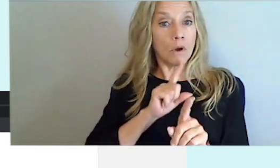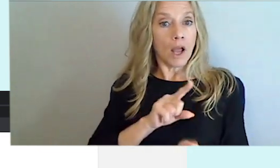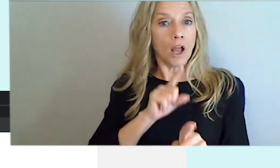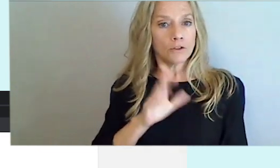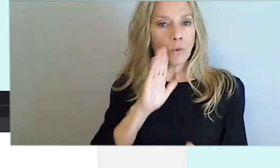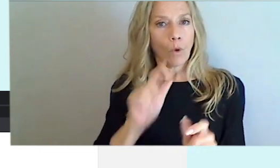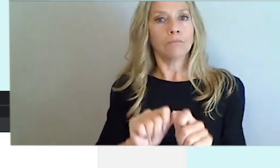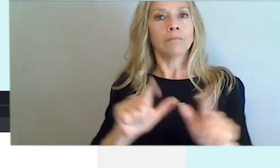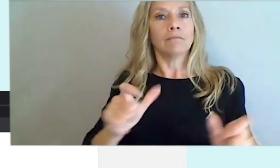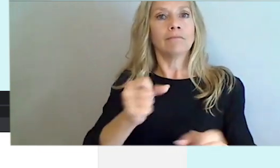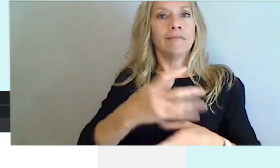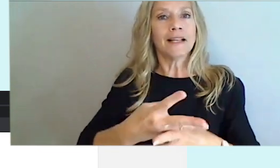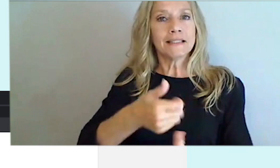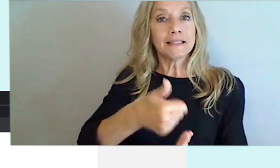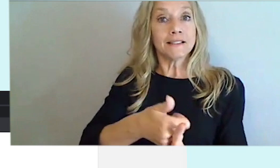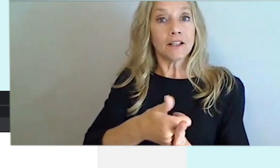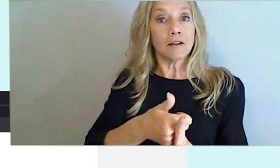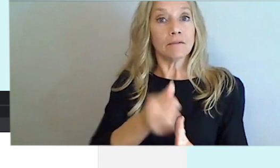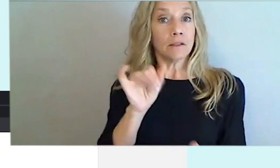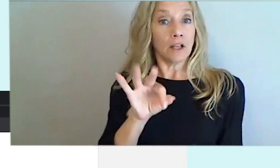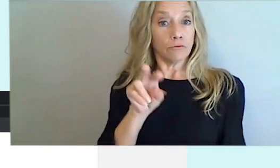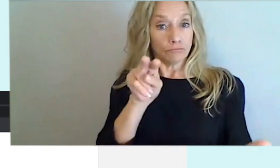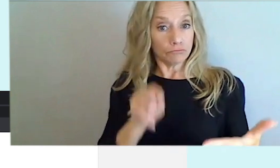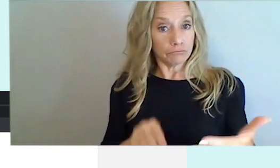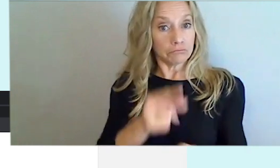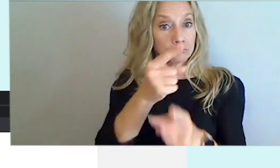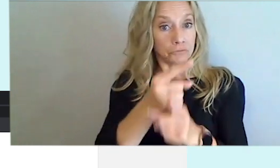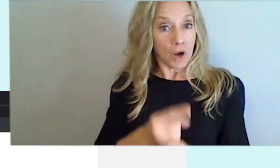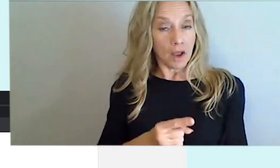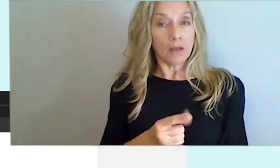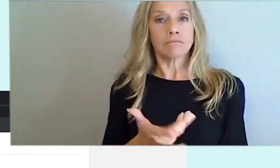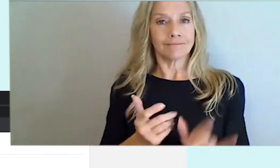Once everything is correct, click next.